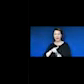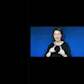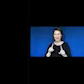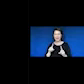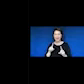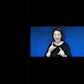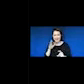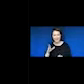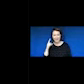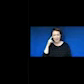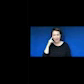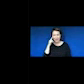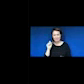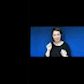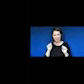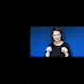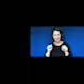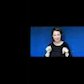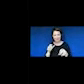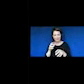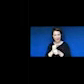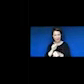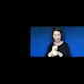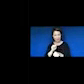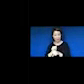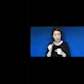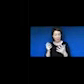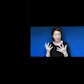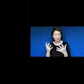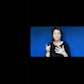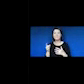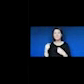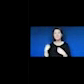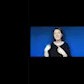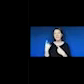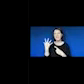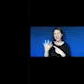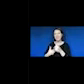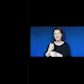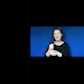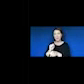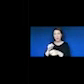He had been working in a hospital setting for about five years, performing very well in his job.